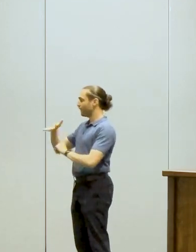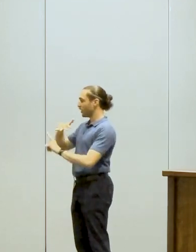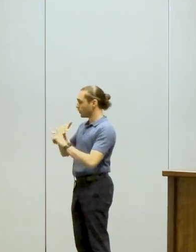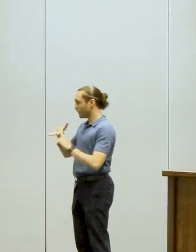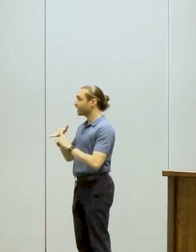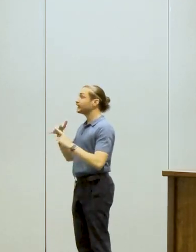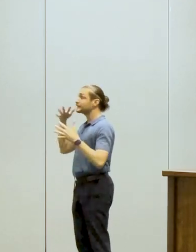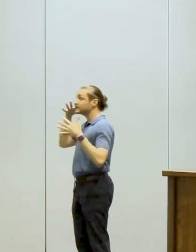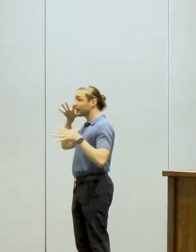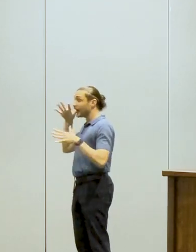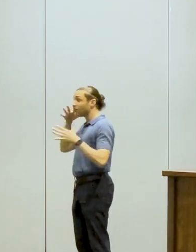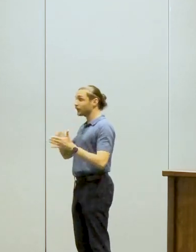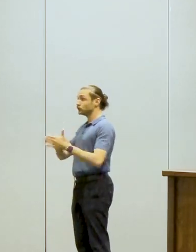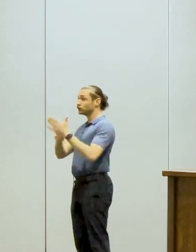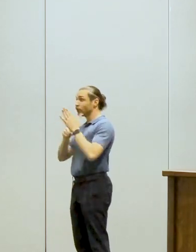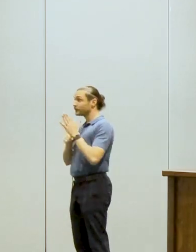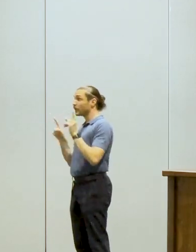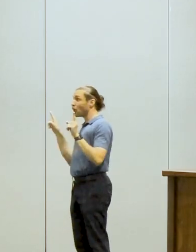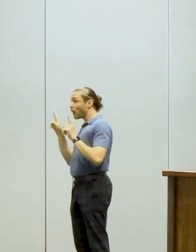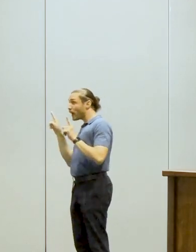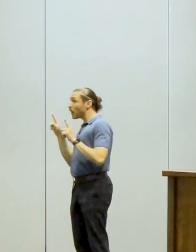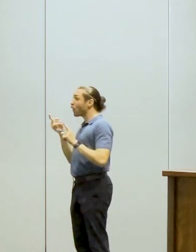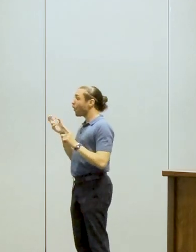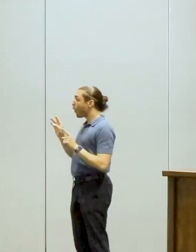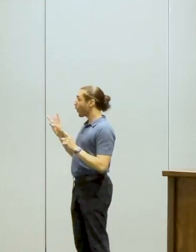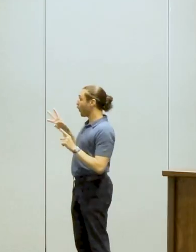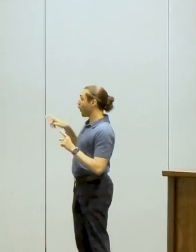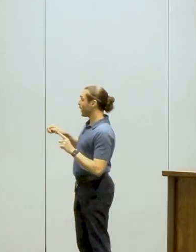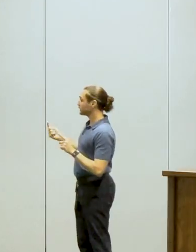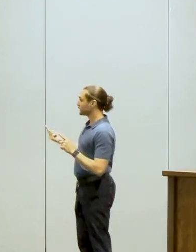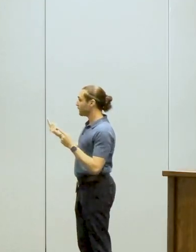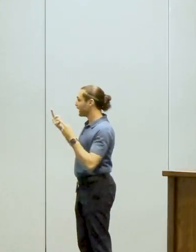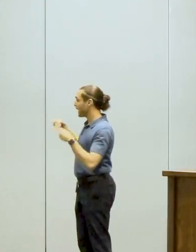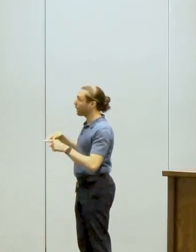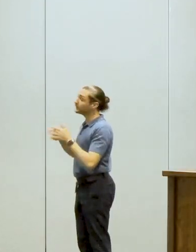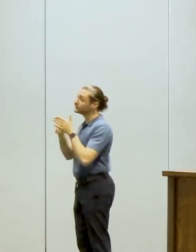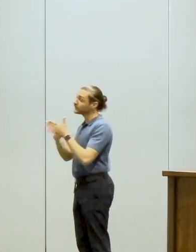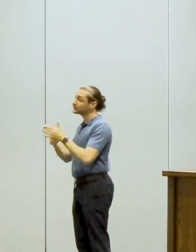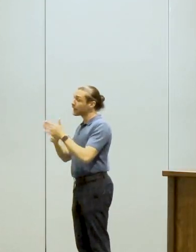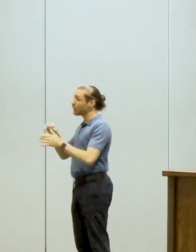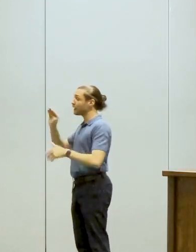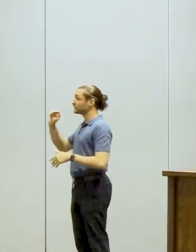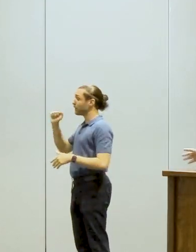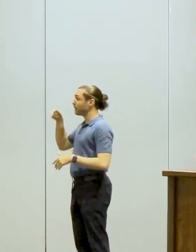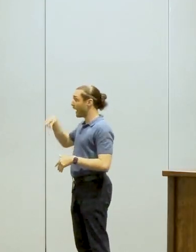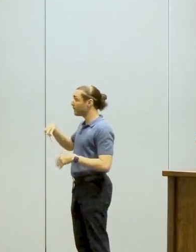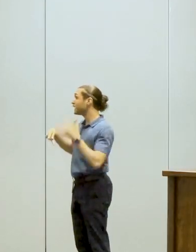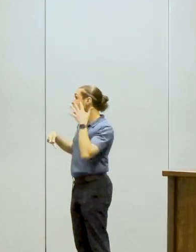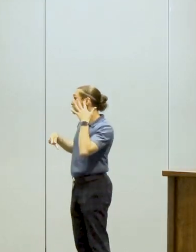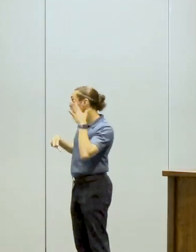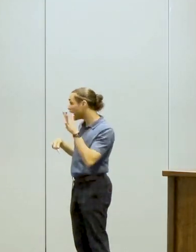things happen. So for example, a student exploring a digital map could hear sounds that pan left or right to represent a type of